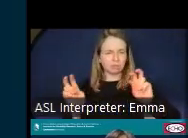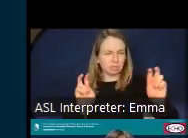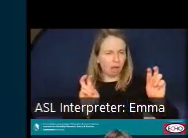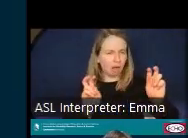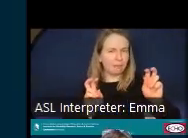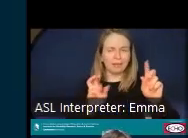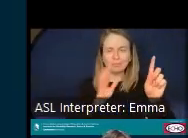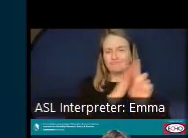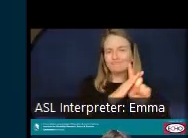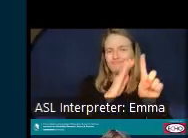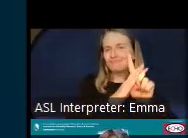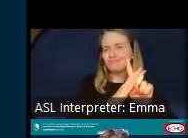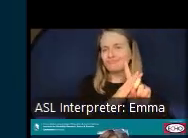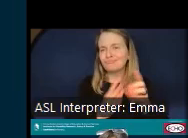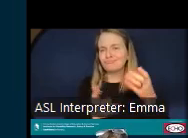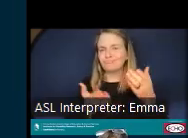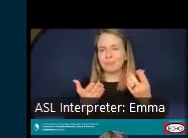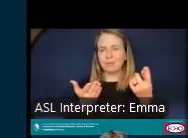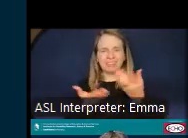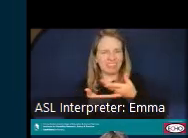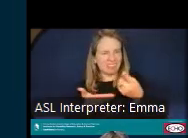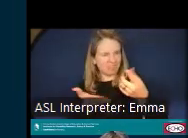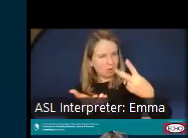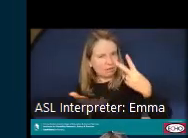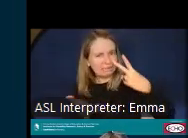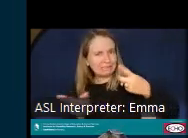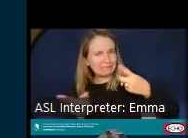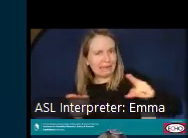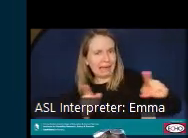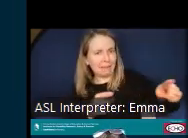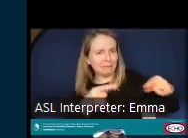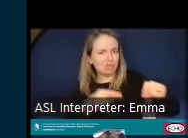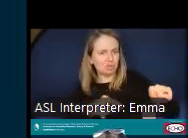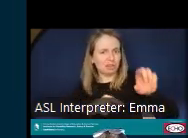things that you guys want to see happening in these echo series.